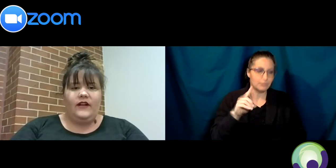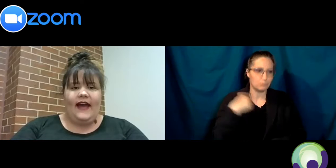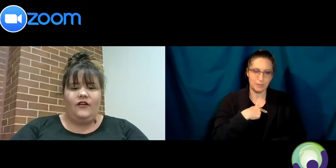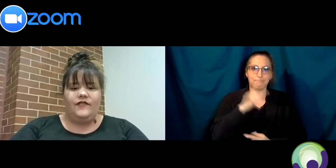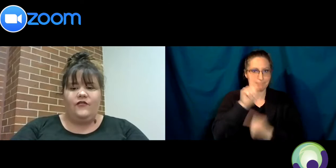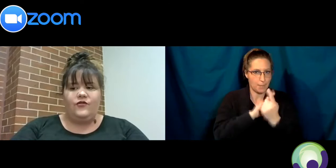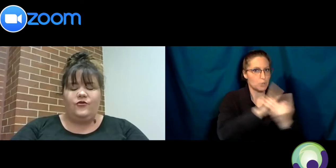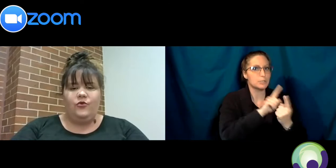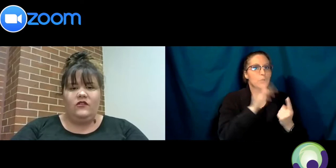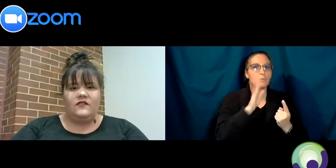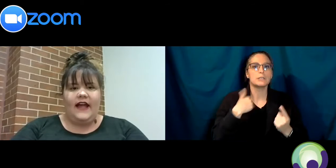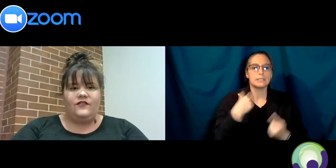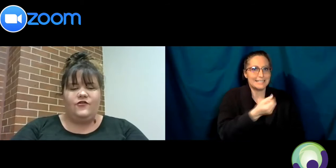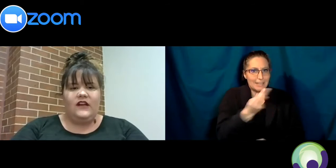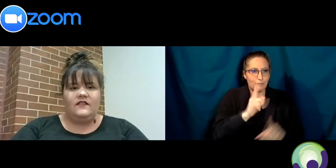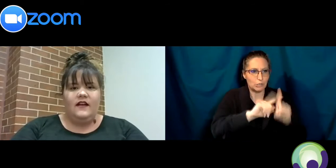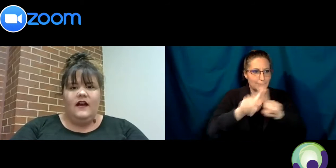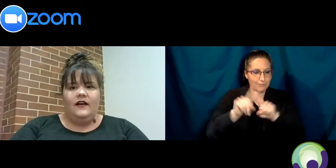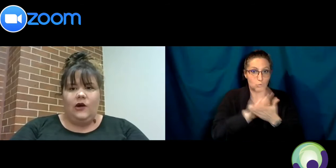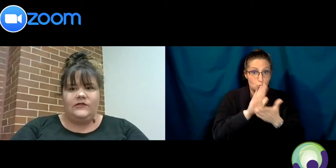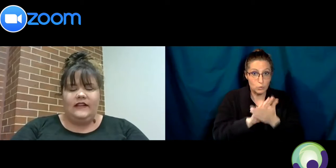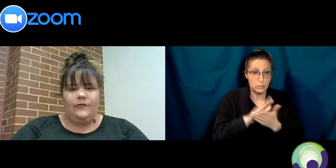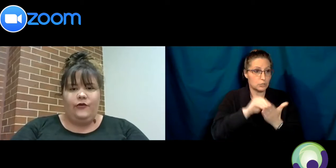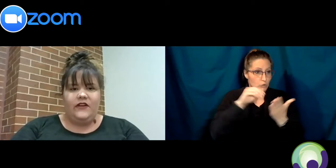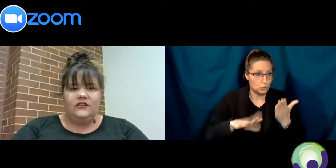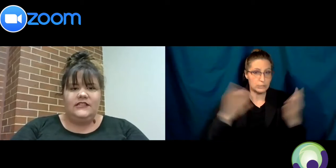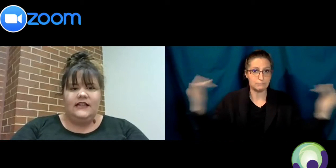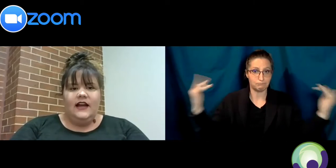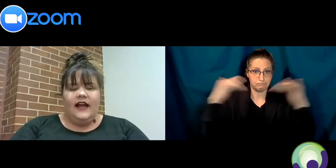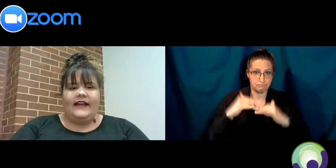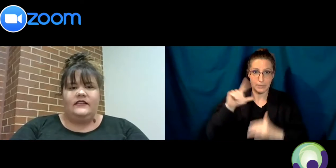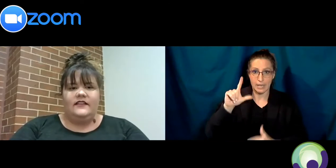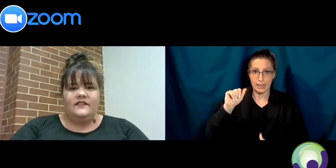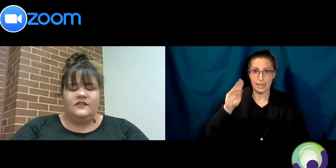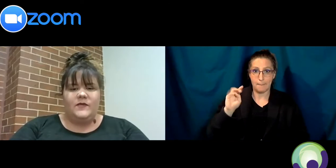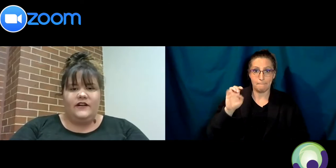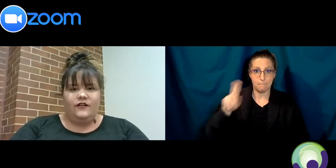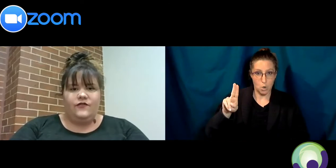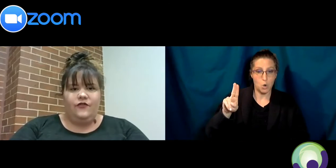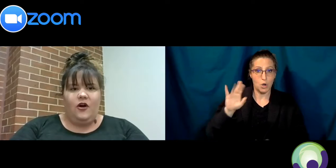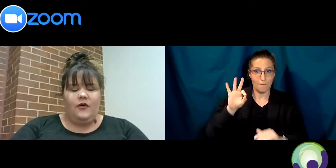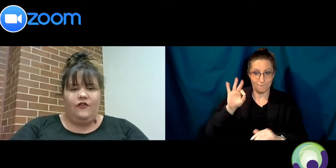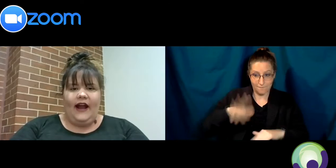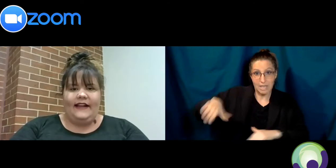have several schools and students come to Lambeau field and listen to speakers from a variety